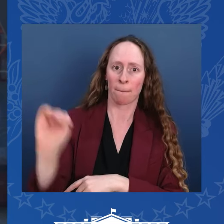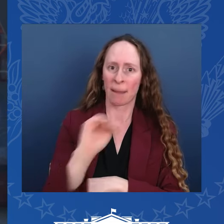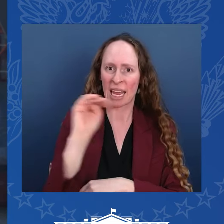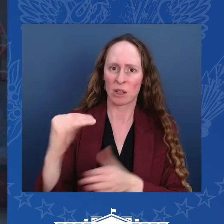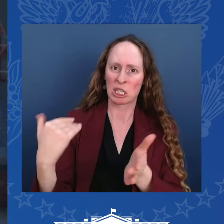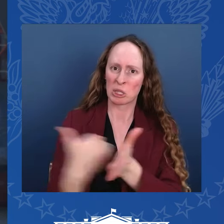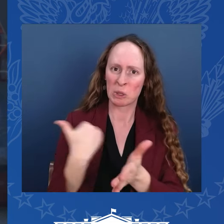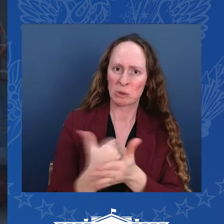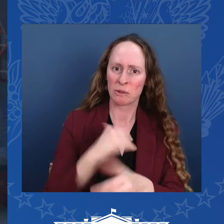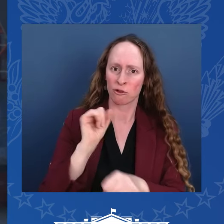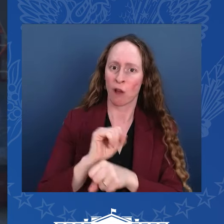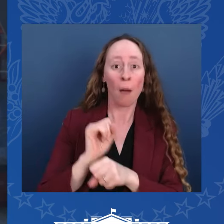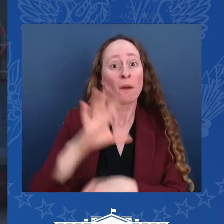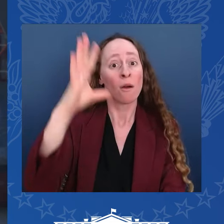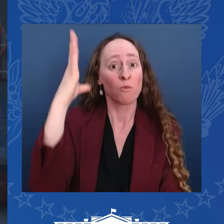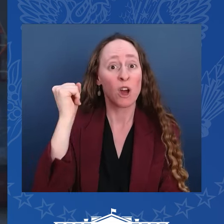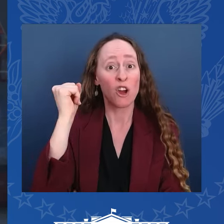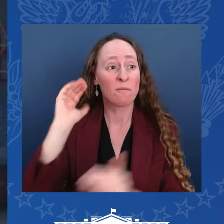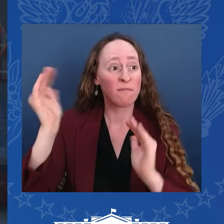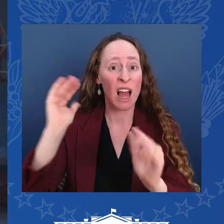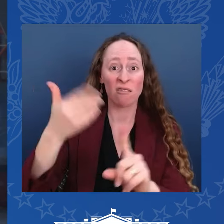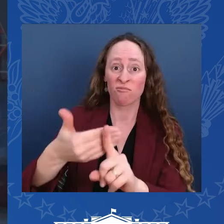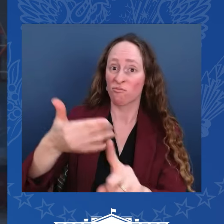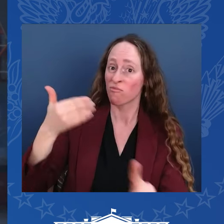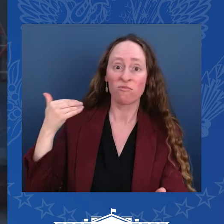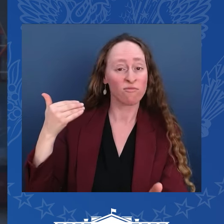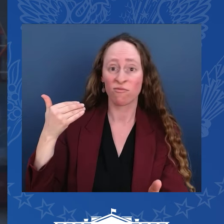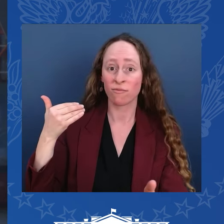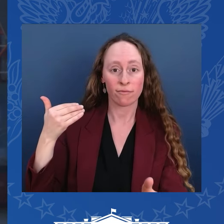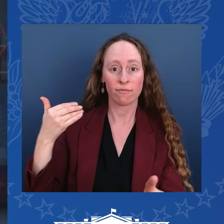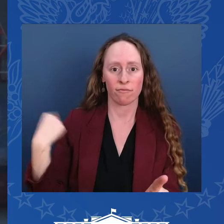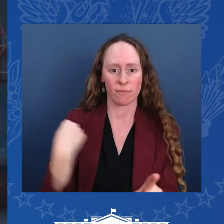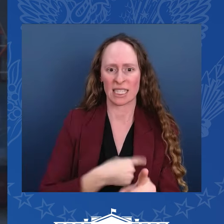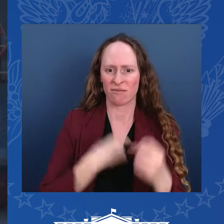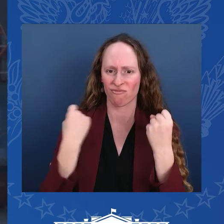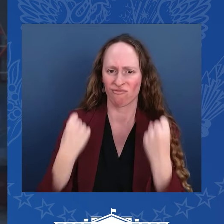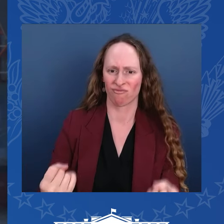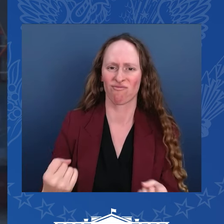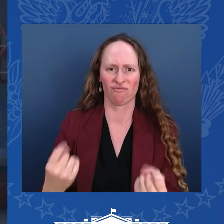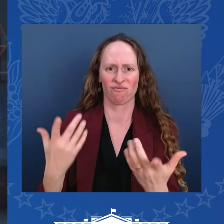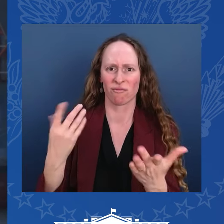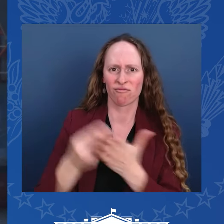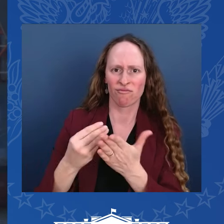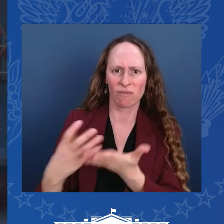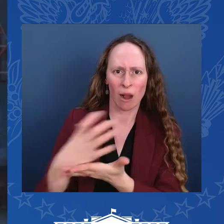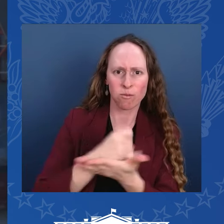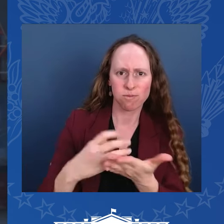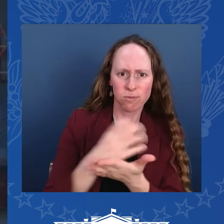it was before the pandemic. In fact, wage gains have outpaced inflation. Some people have more money in their pockets.